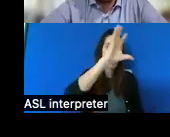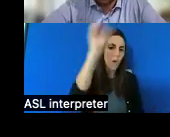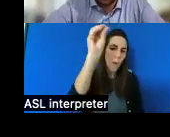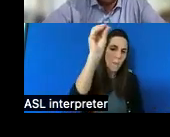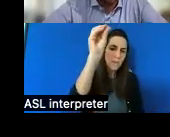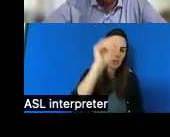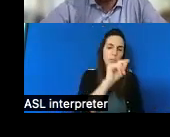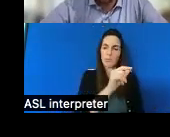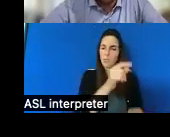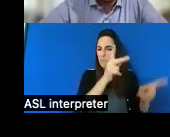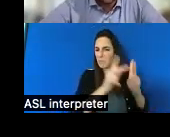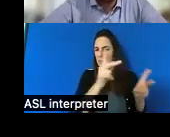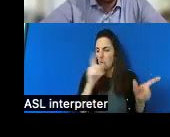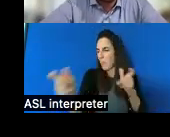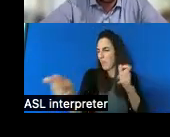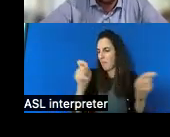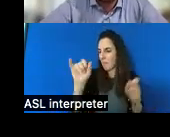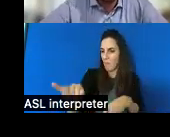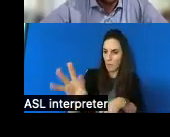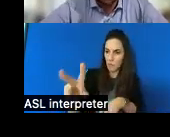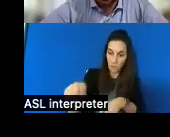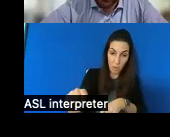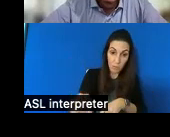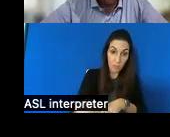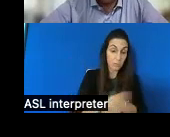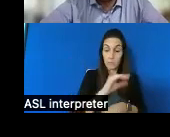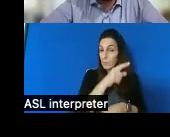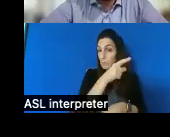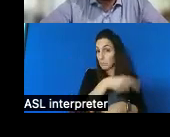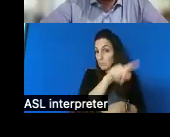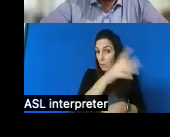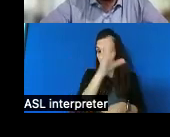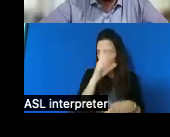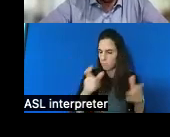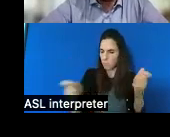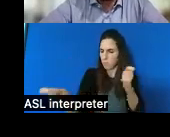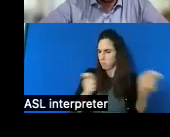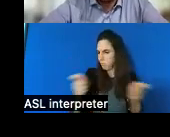and they by law are going to handle these things absolutely to the letter of your trust right and